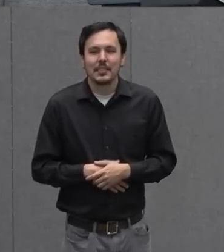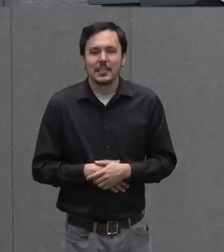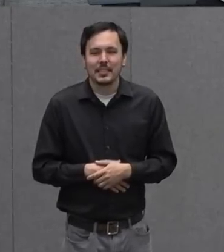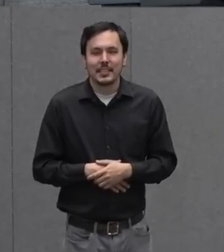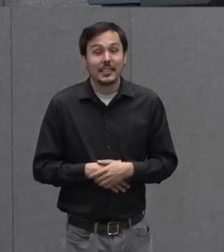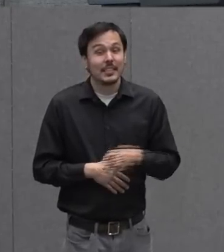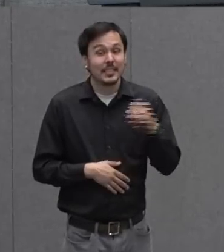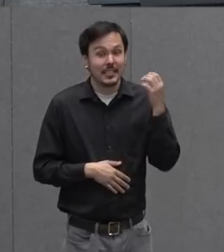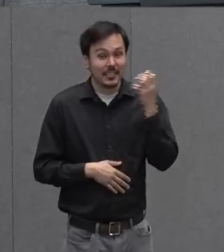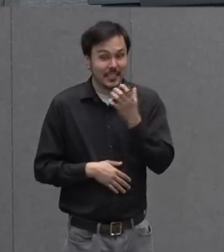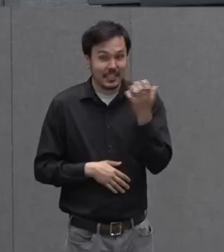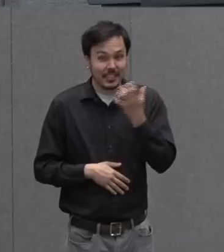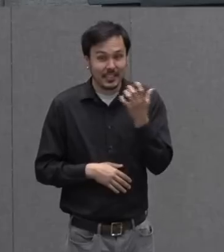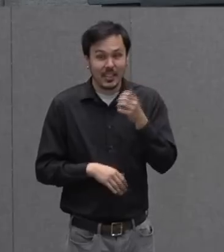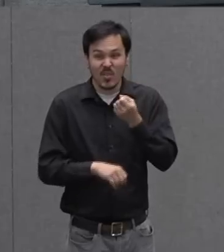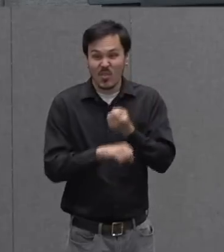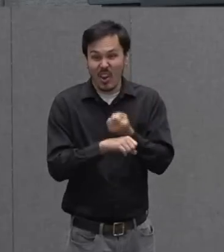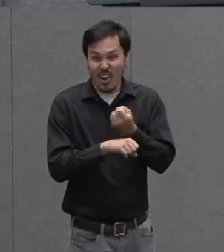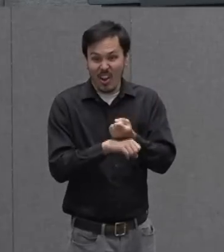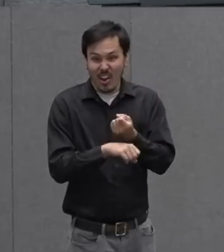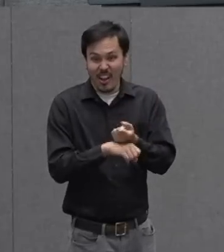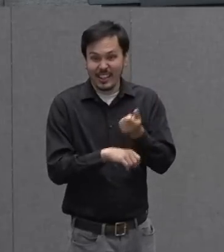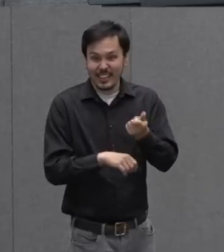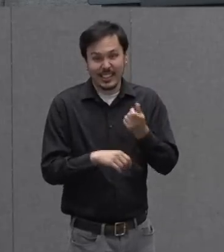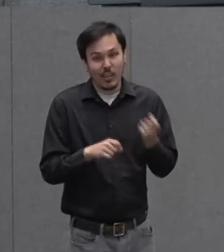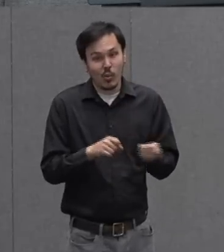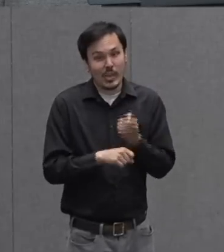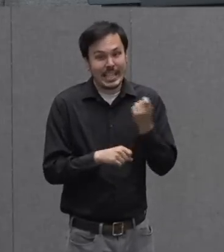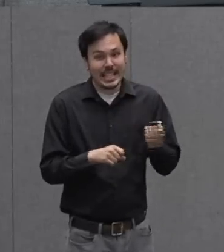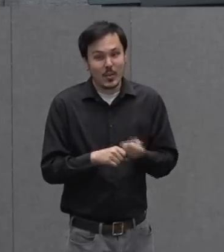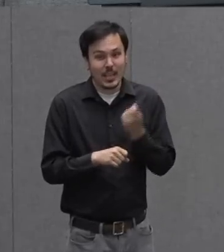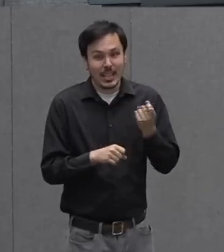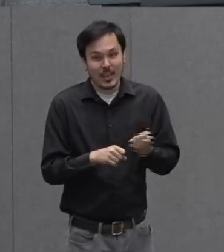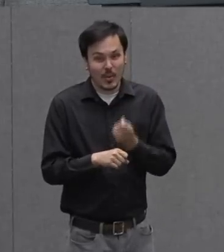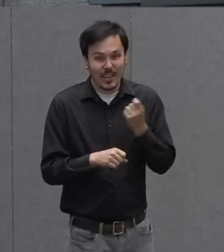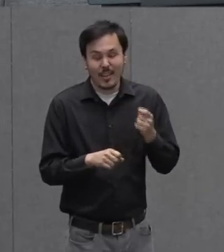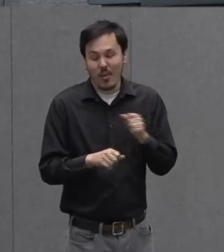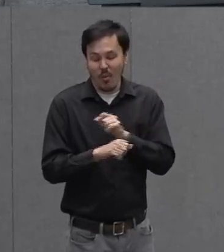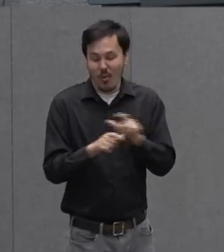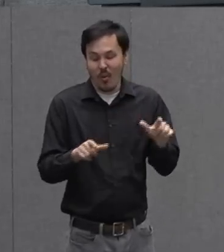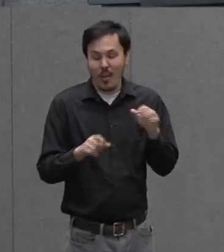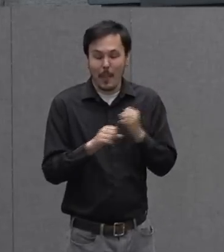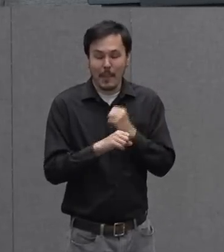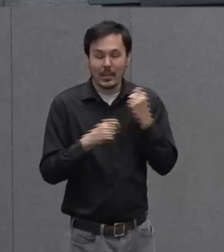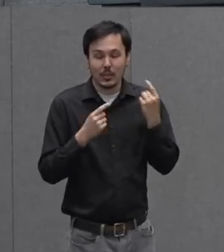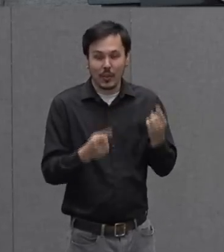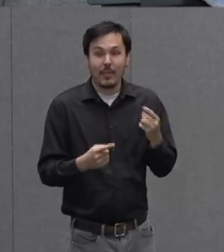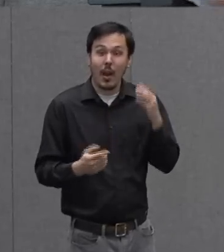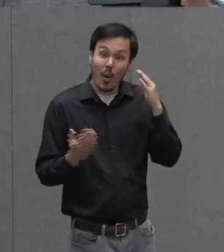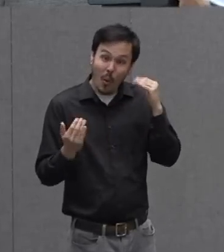This rock is winning all of these battles. I hope paper can get in there.